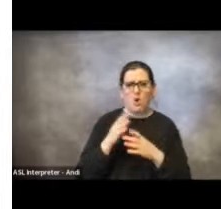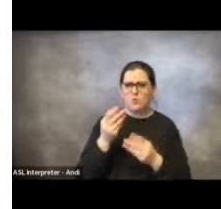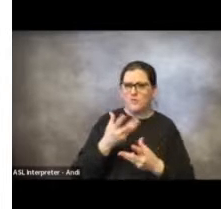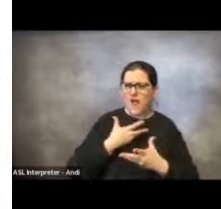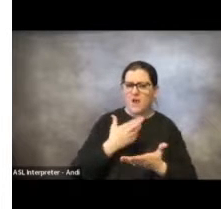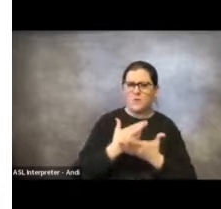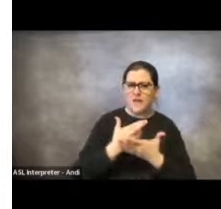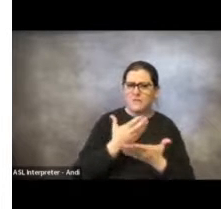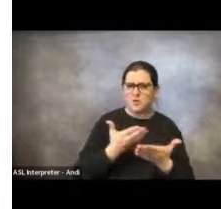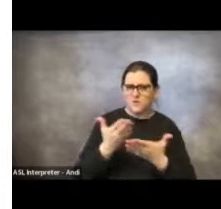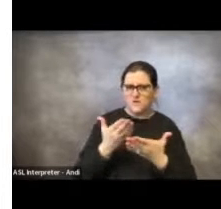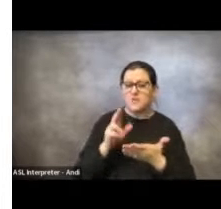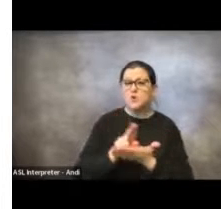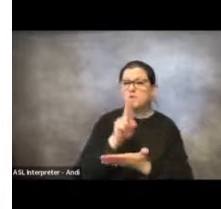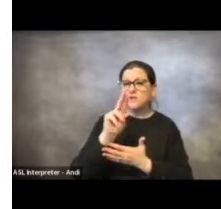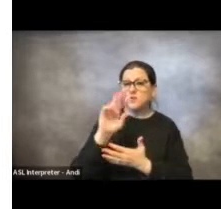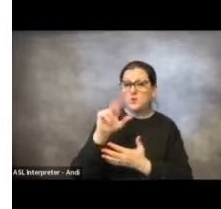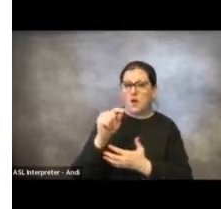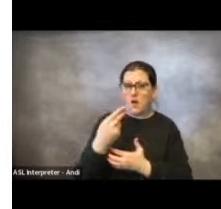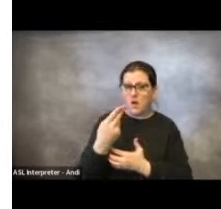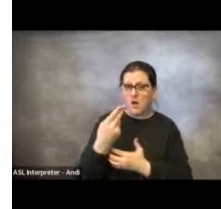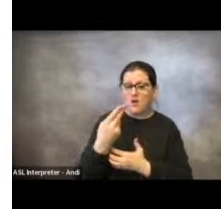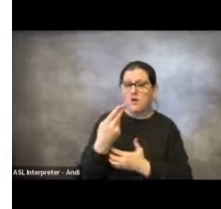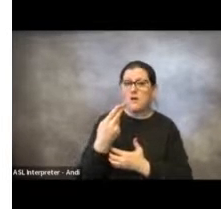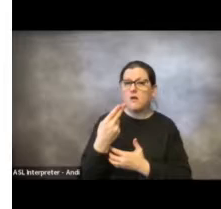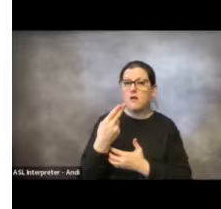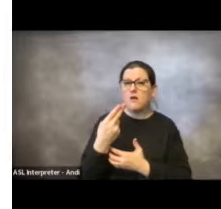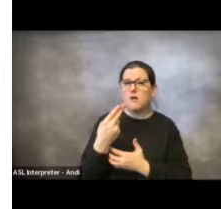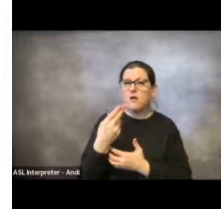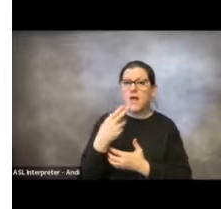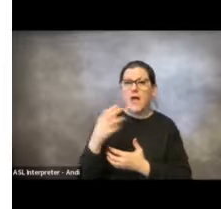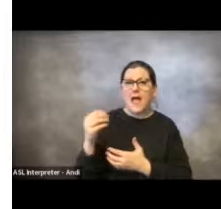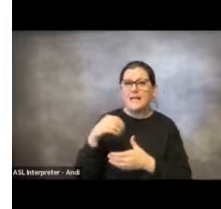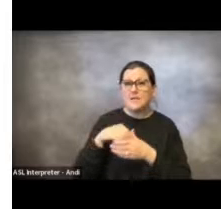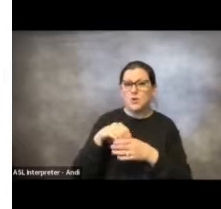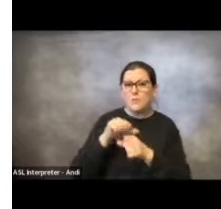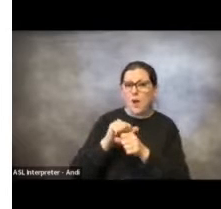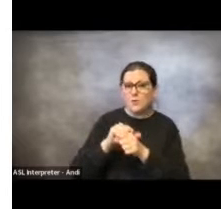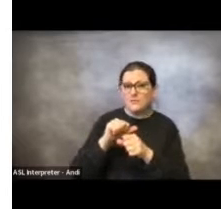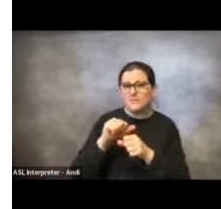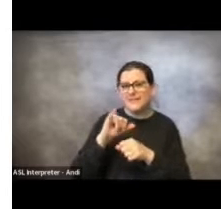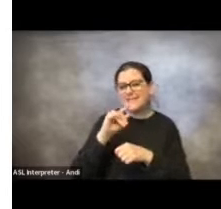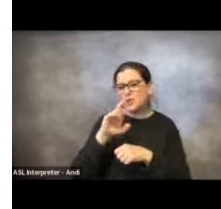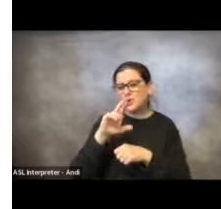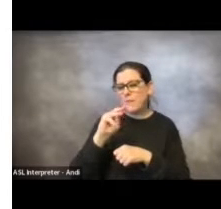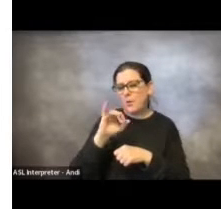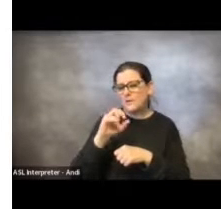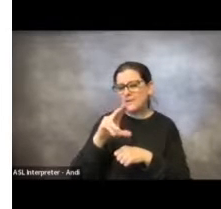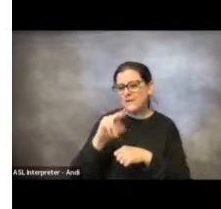the University of Utah and Intermountain Health they are vital and providing the neuro